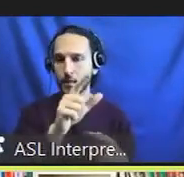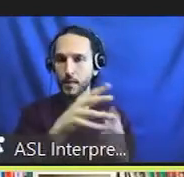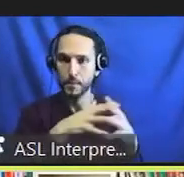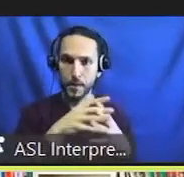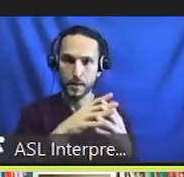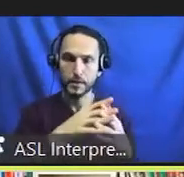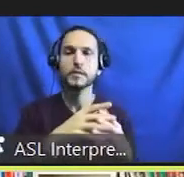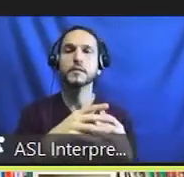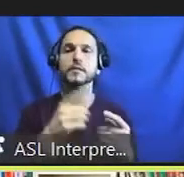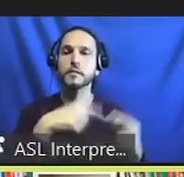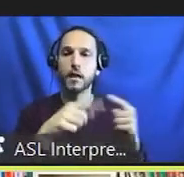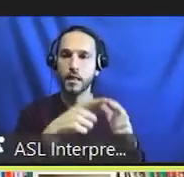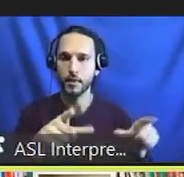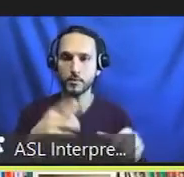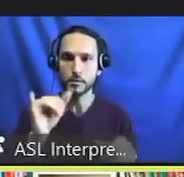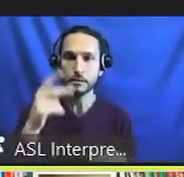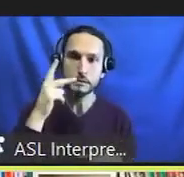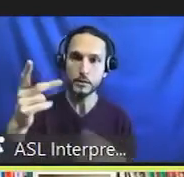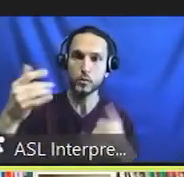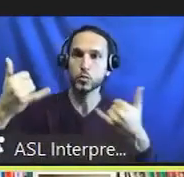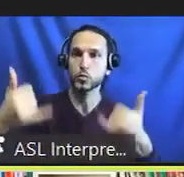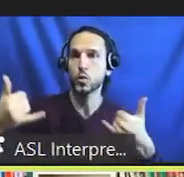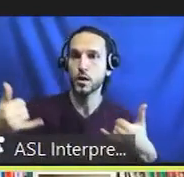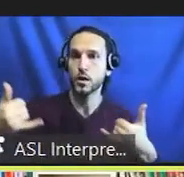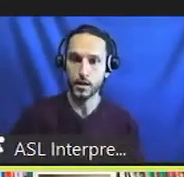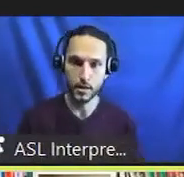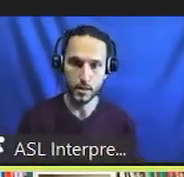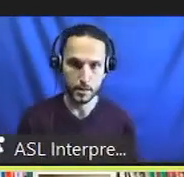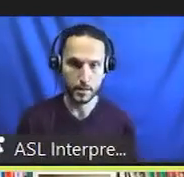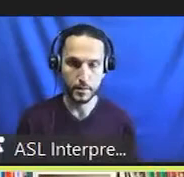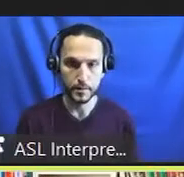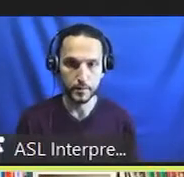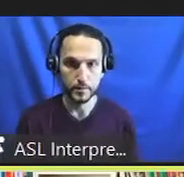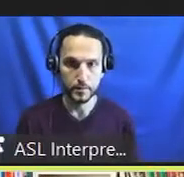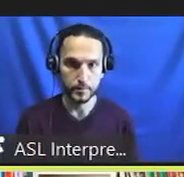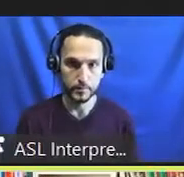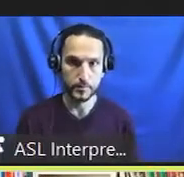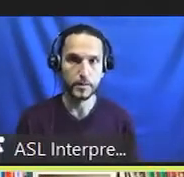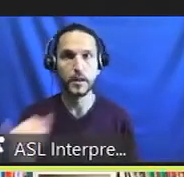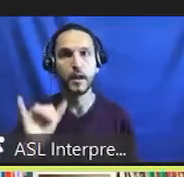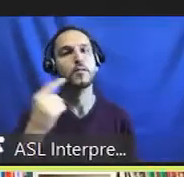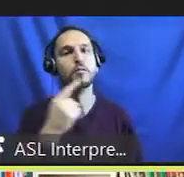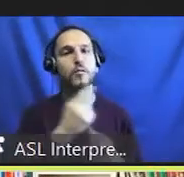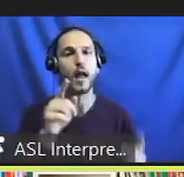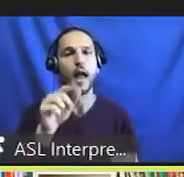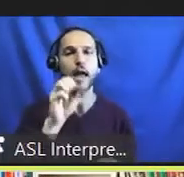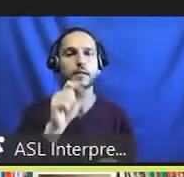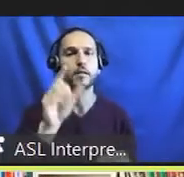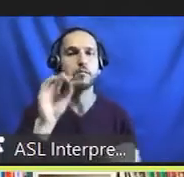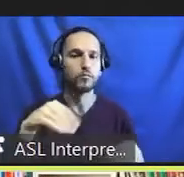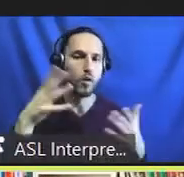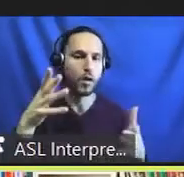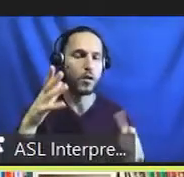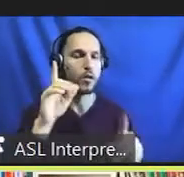which Craig is doing for us today. And as I mentioned, ASL can be provided on site or remotely,